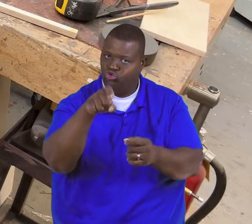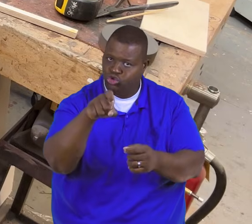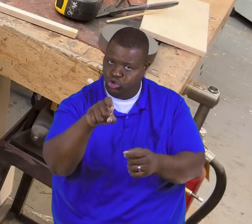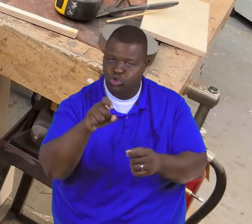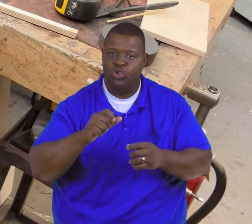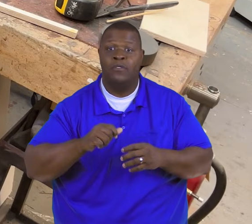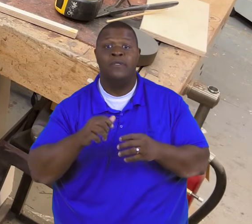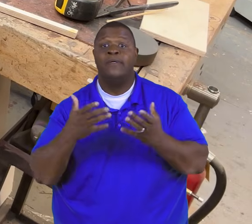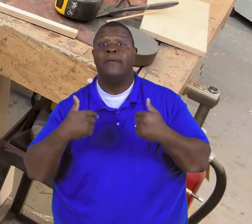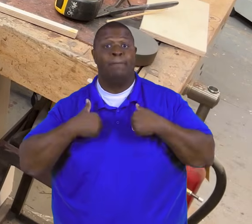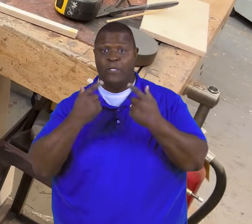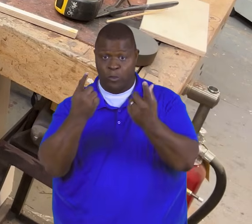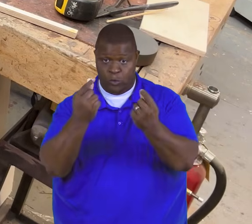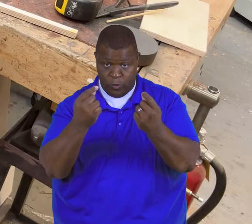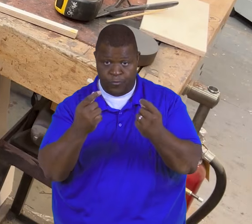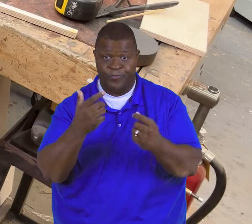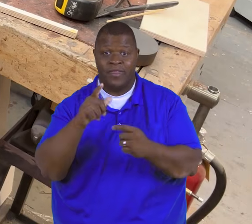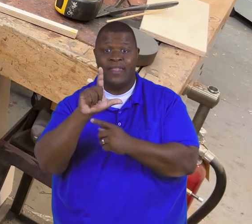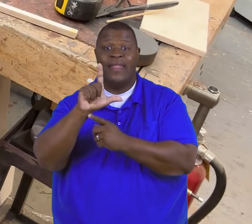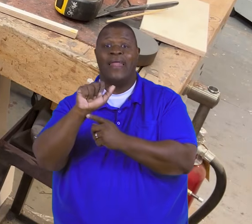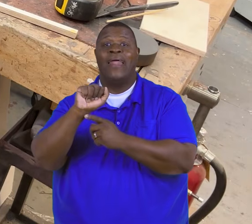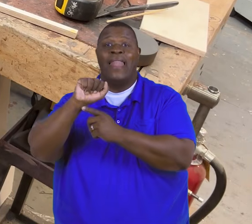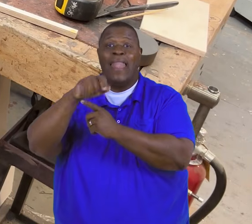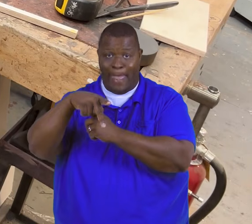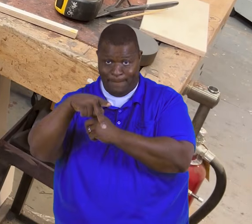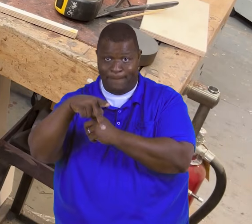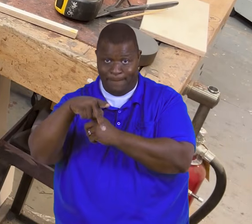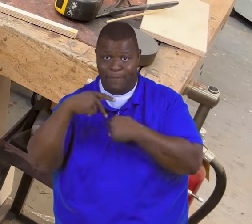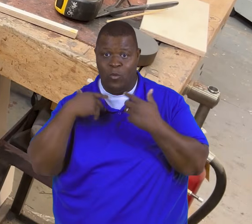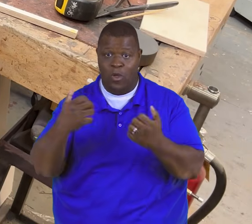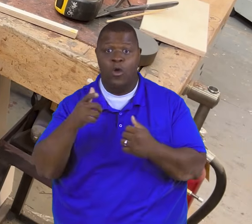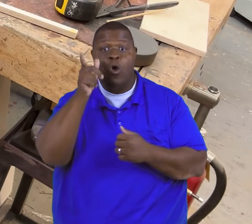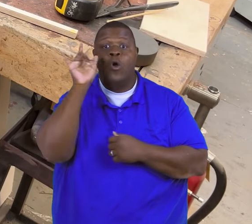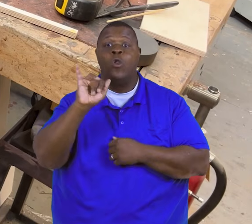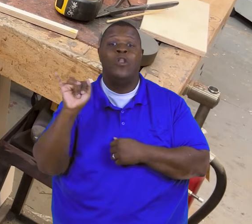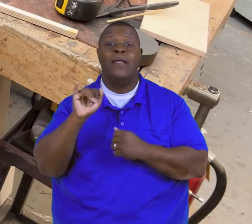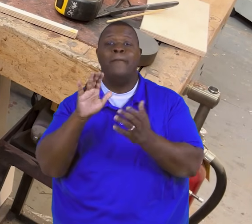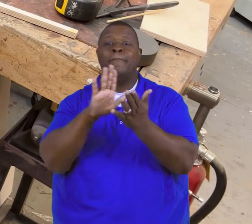and so what I want to do is I want to do what's called lapping them. I wanna use some sandpaper